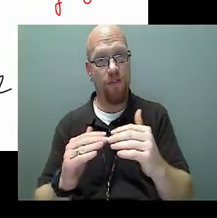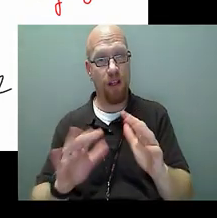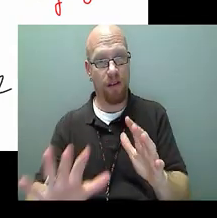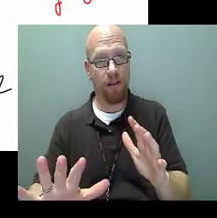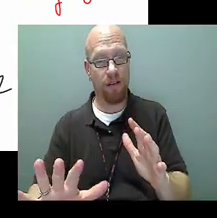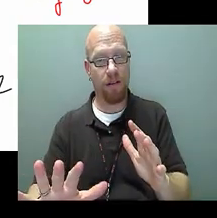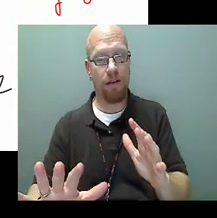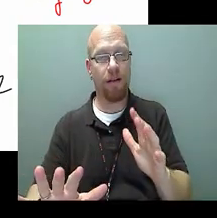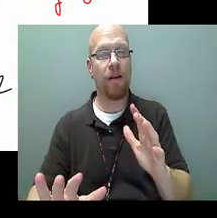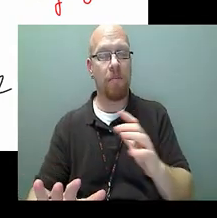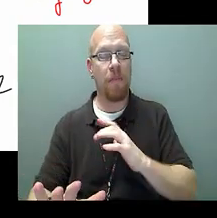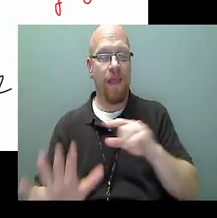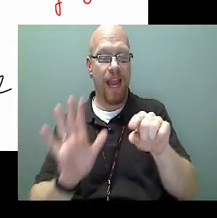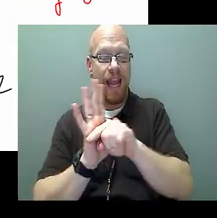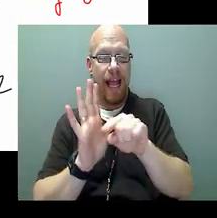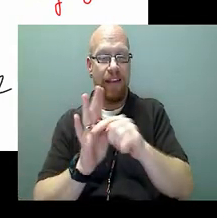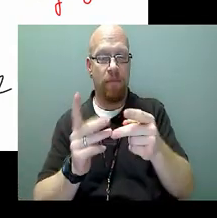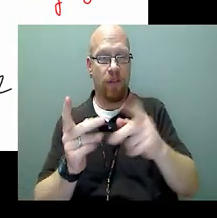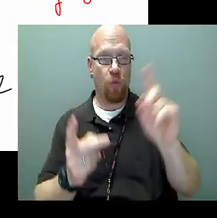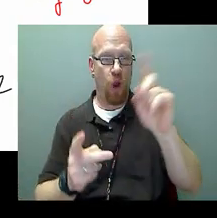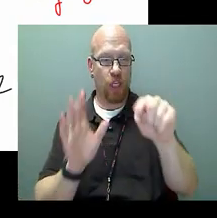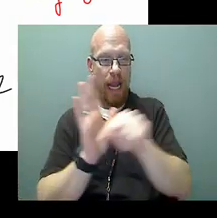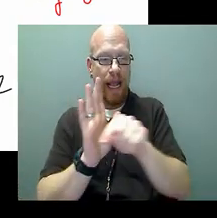But I pulled the negative out in the blue answer,